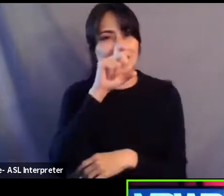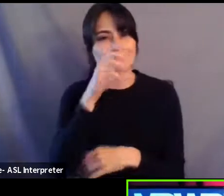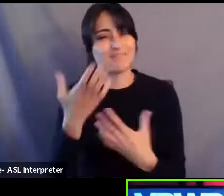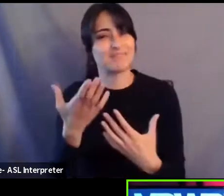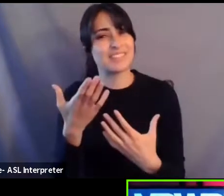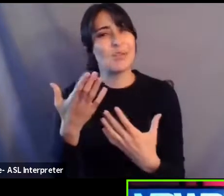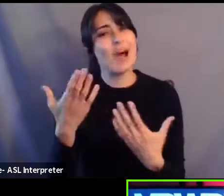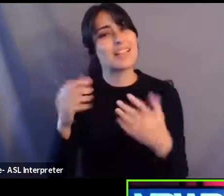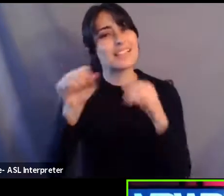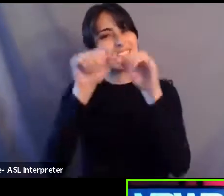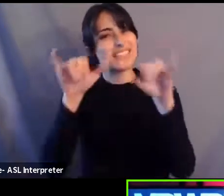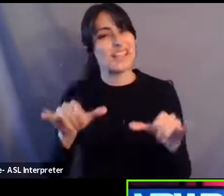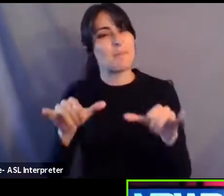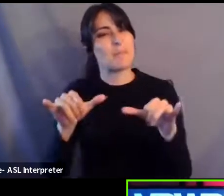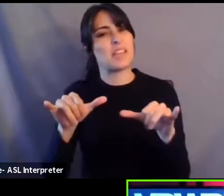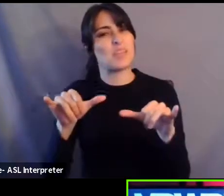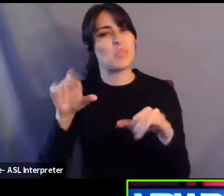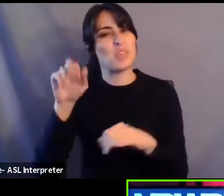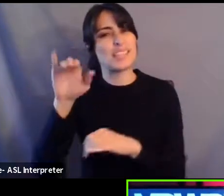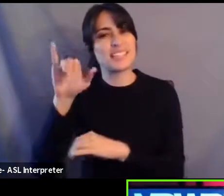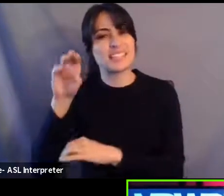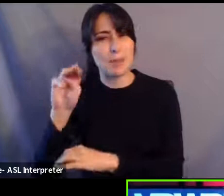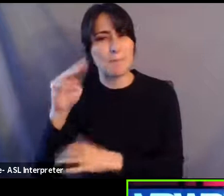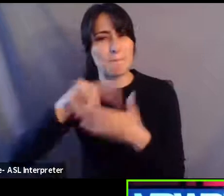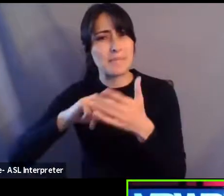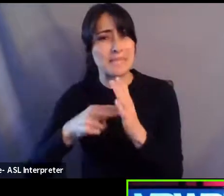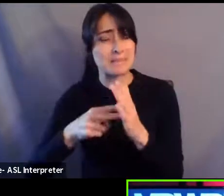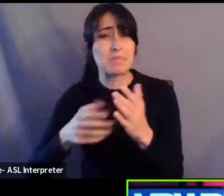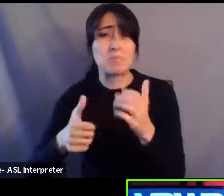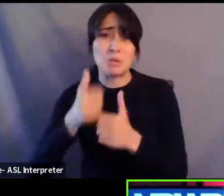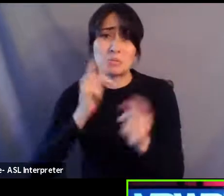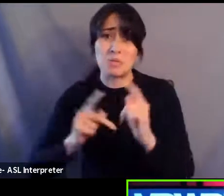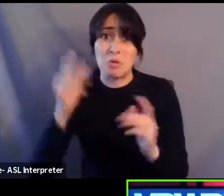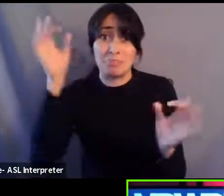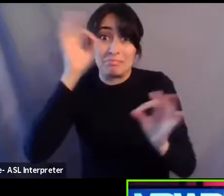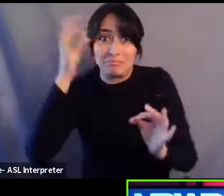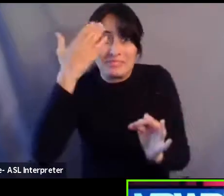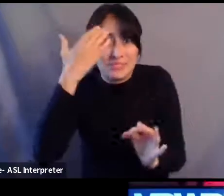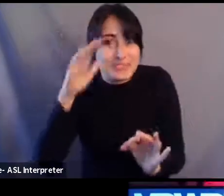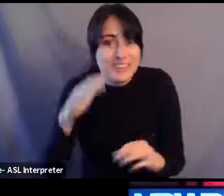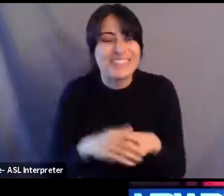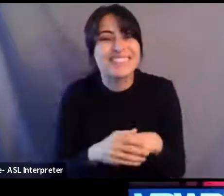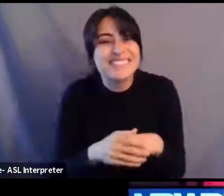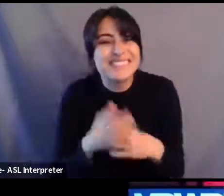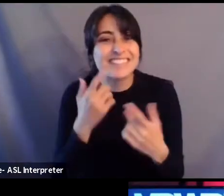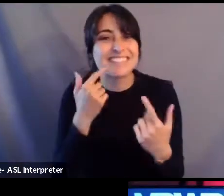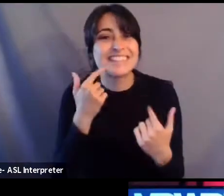racism is in the first place. MELINDA EPLER: We have talked about that